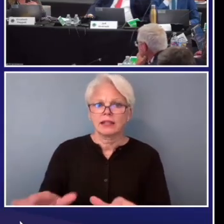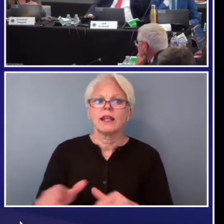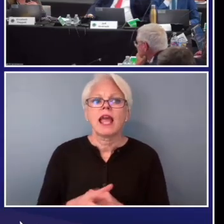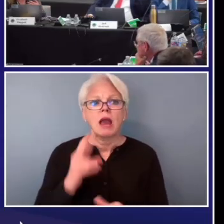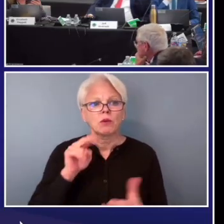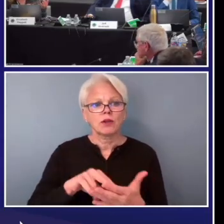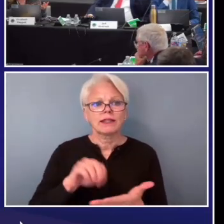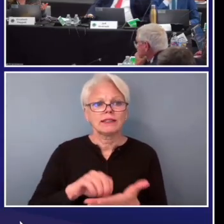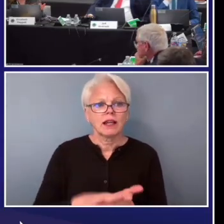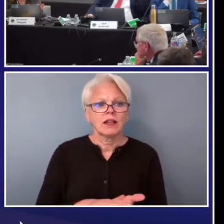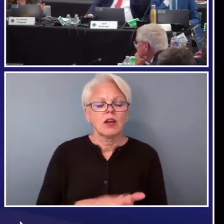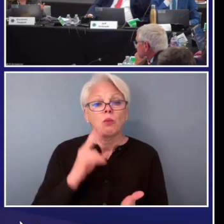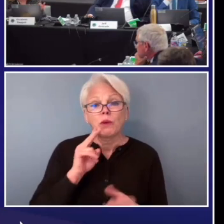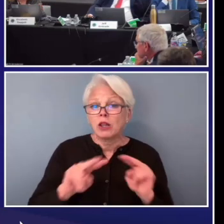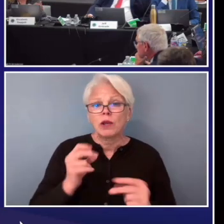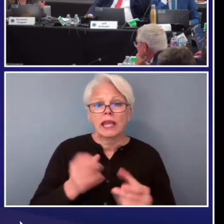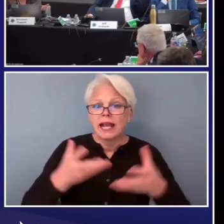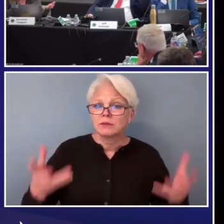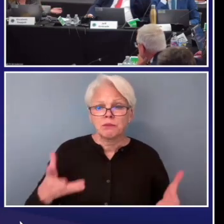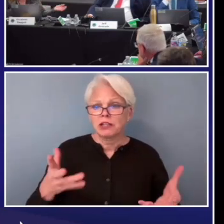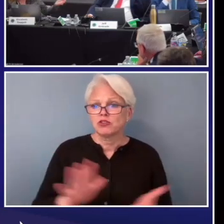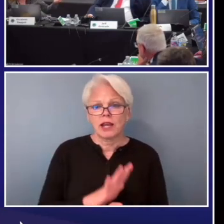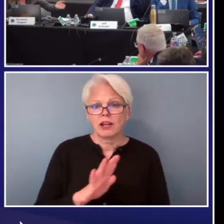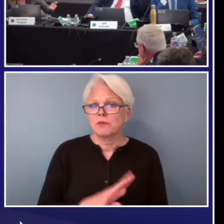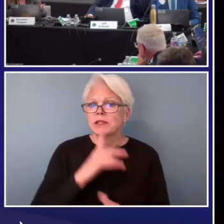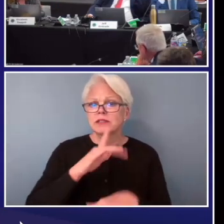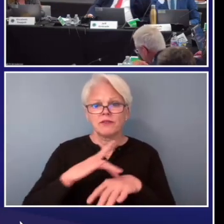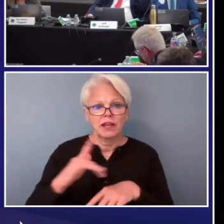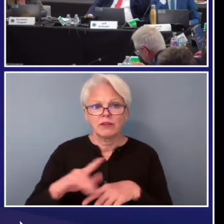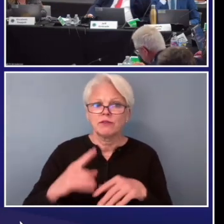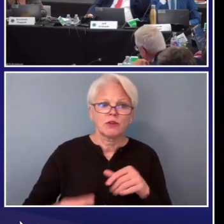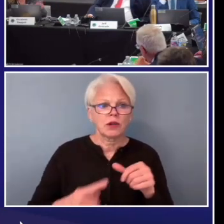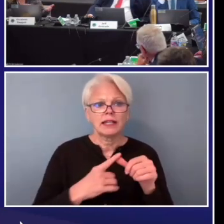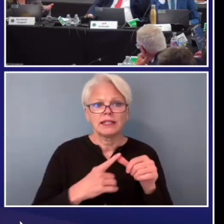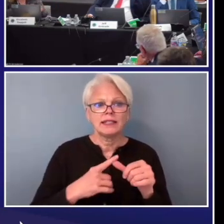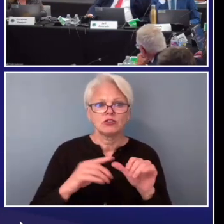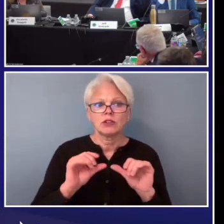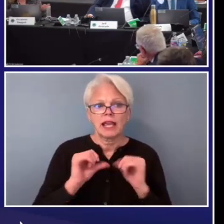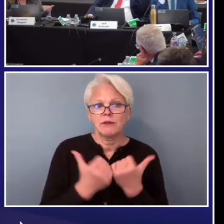we look at as much documentation is available for an initial agency. It's limited. There are not as many.